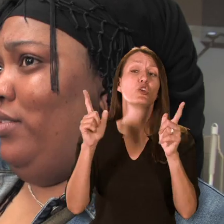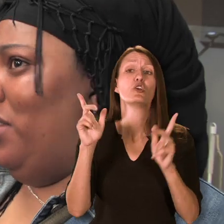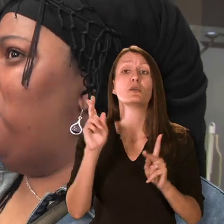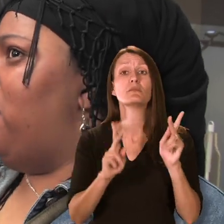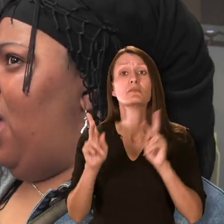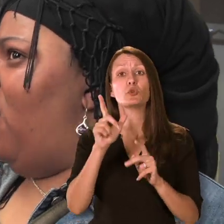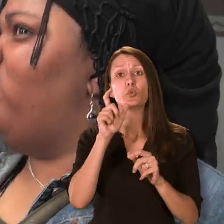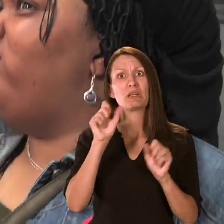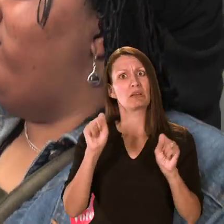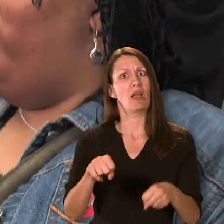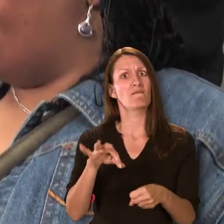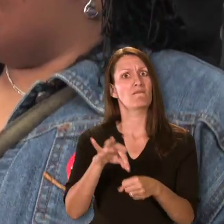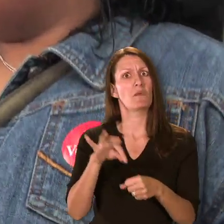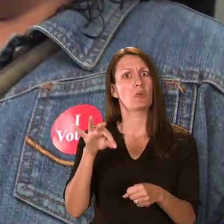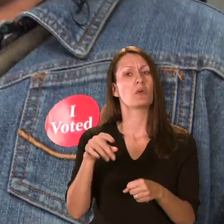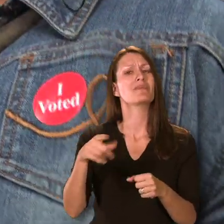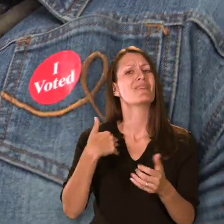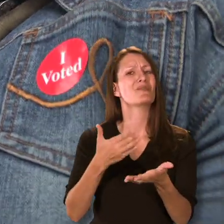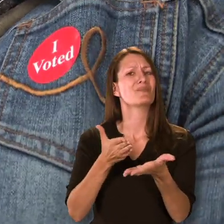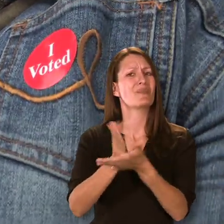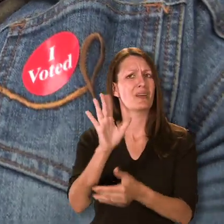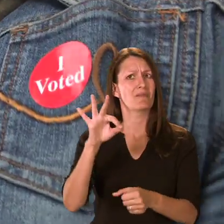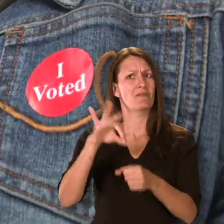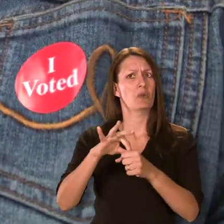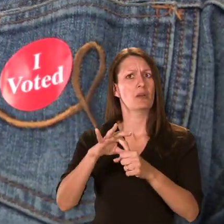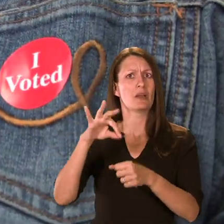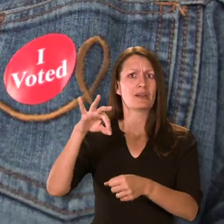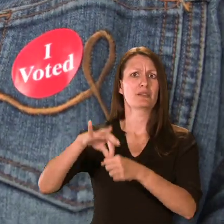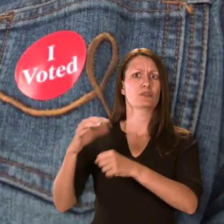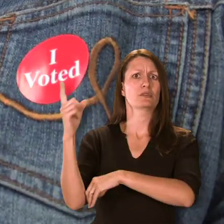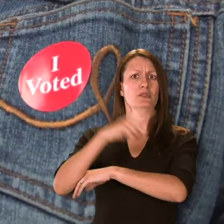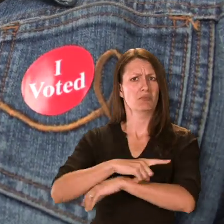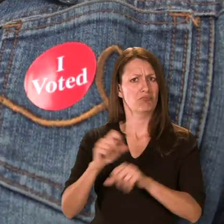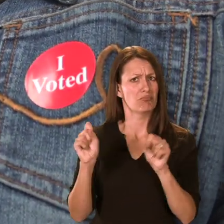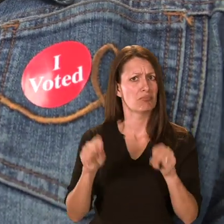Every eligible voter has the right to vote on Election Day.